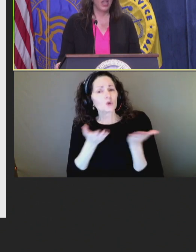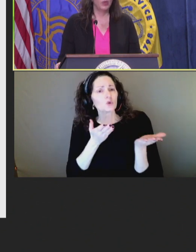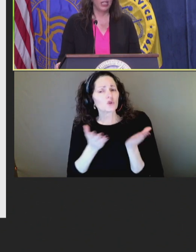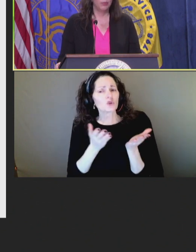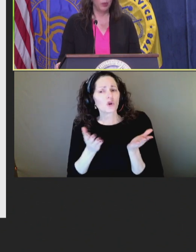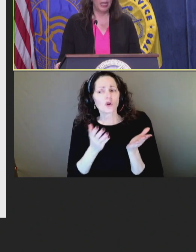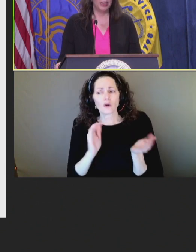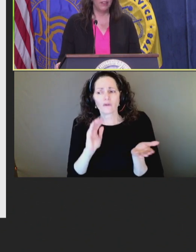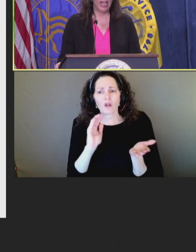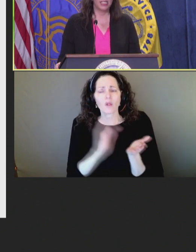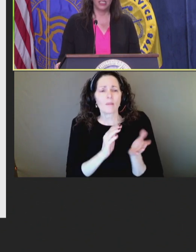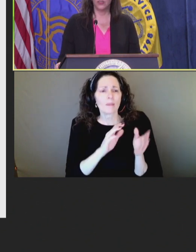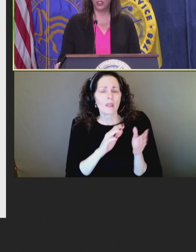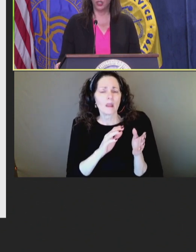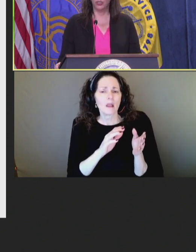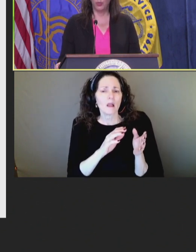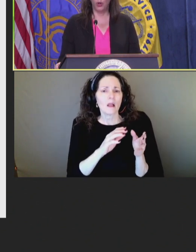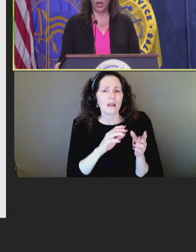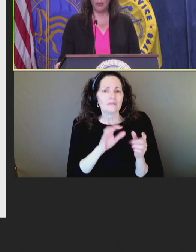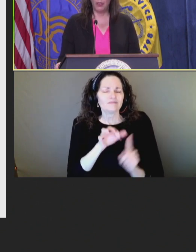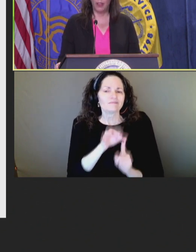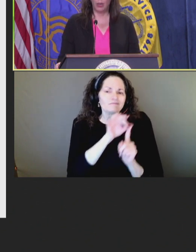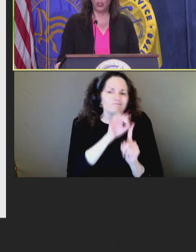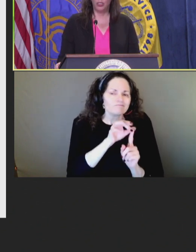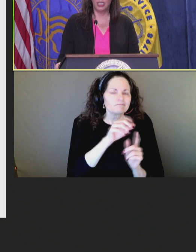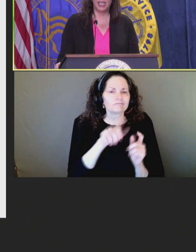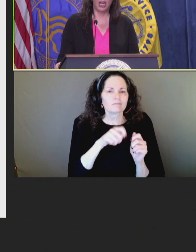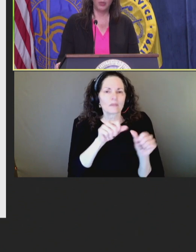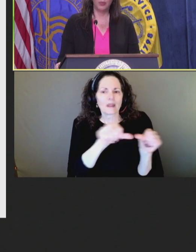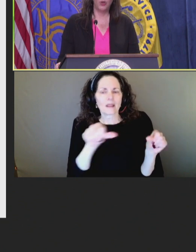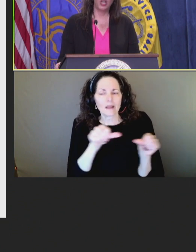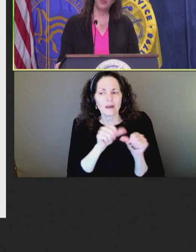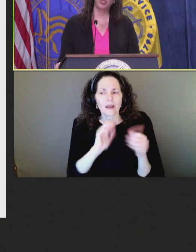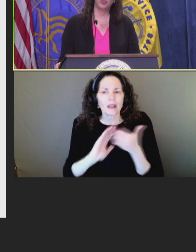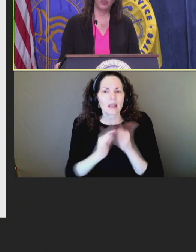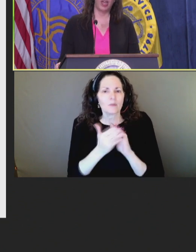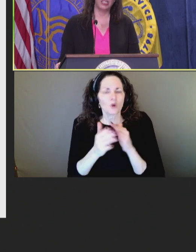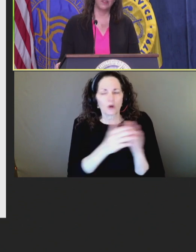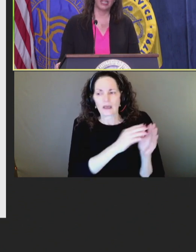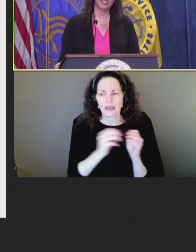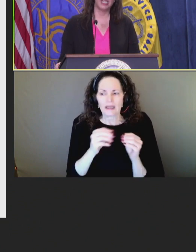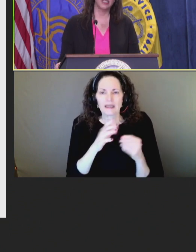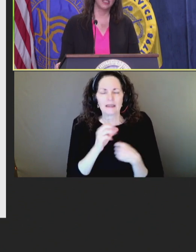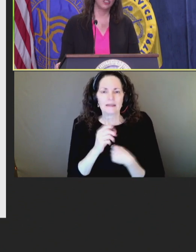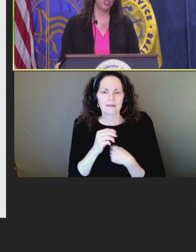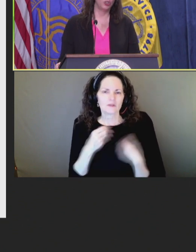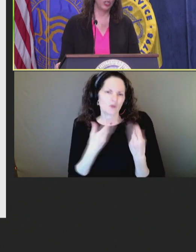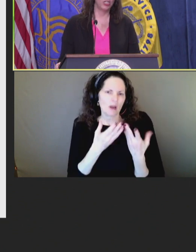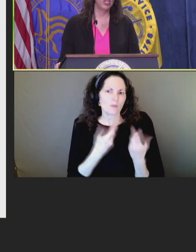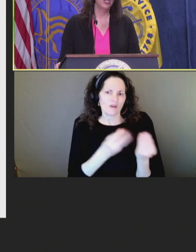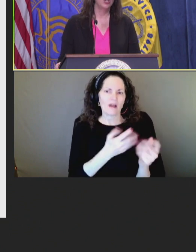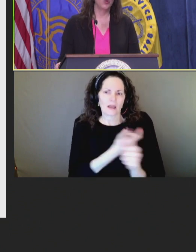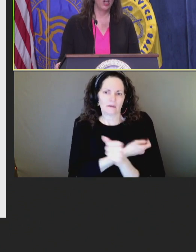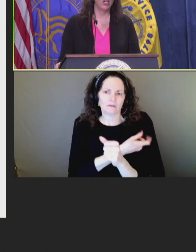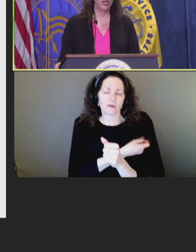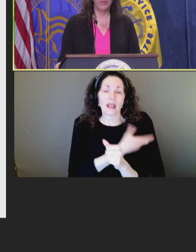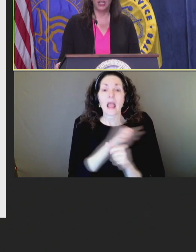we implement the Vaccines for Children Program, a federal entitlement program, which provides vaccines to children who are American,